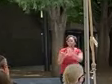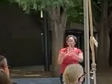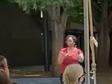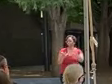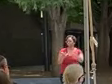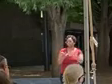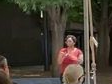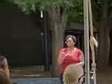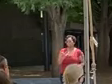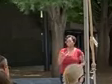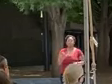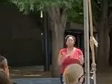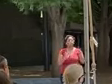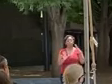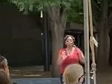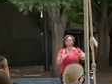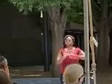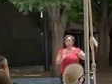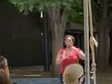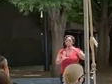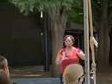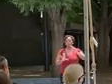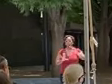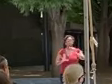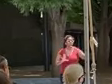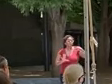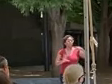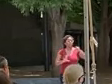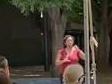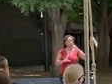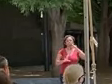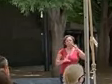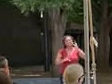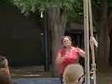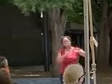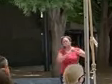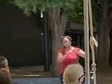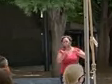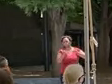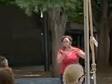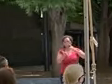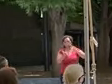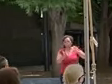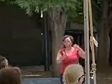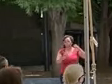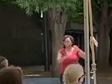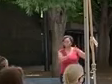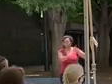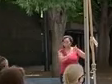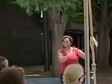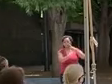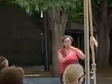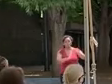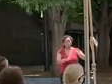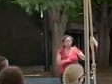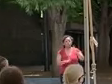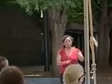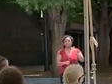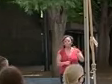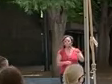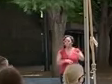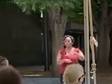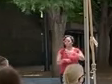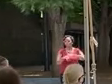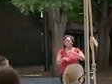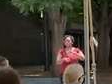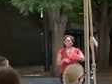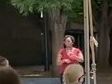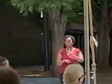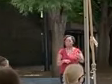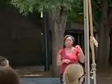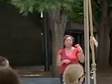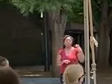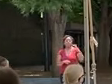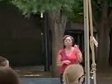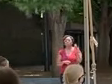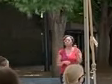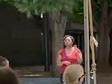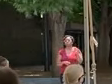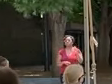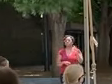She joined the National Capital Area after serving six years as the superintendent at the Colonial National Historic Park and Captain John Smith Chesapeake National Historic Trail.